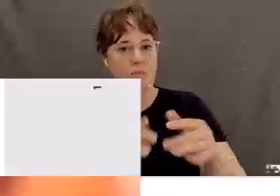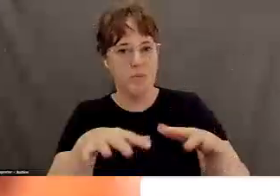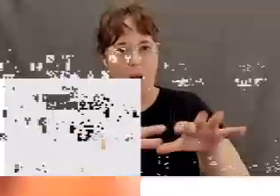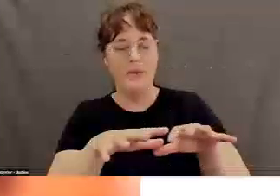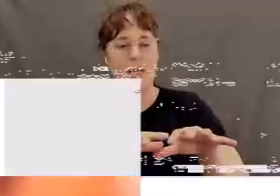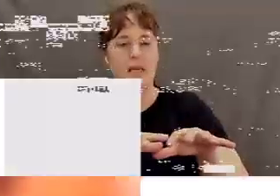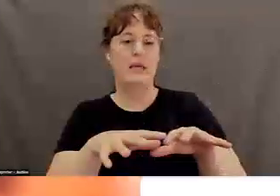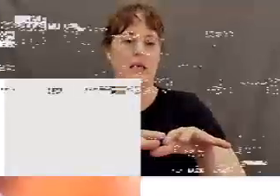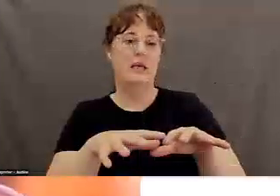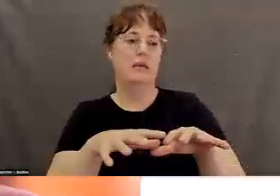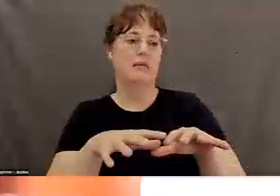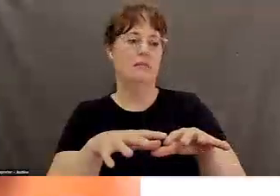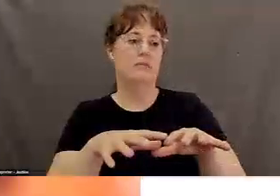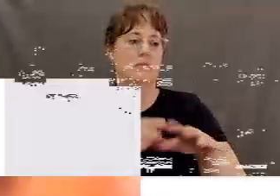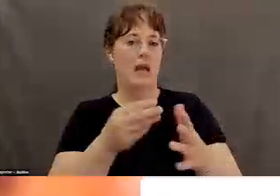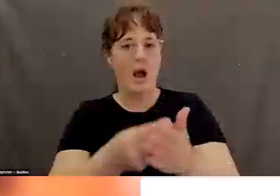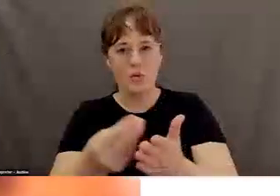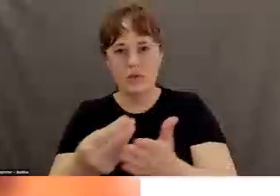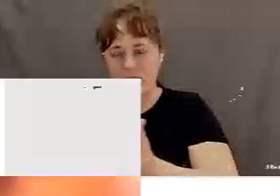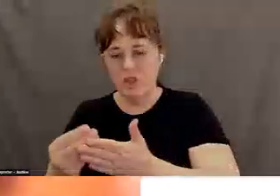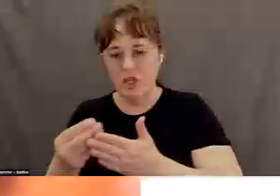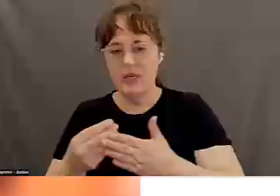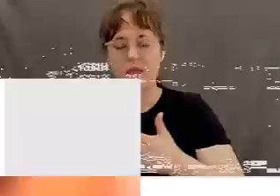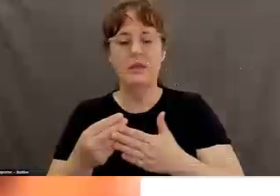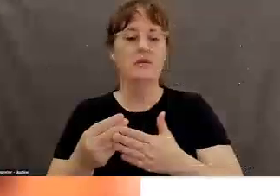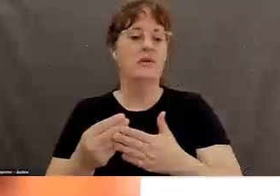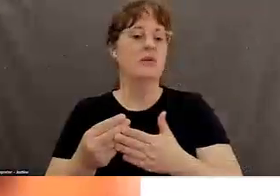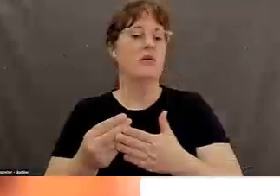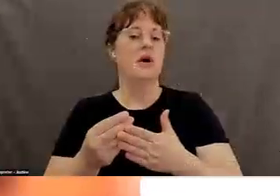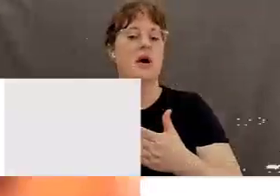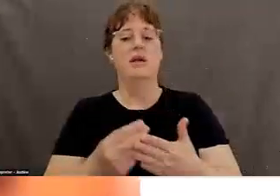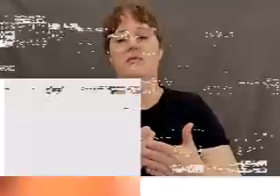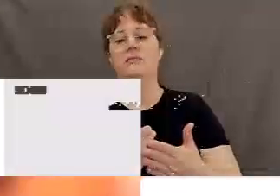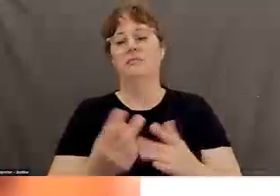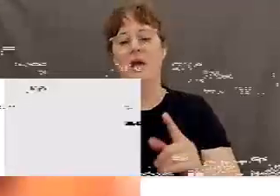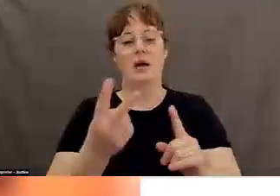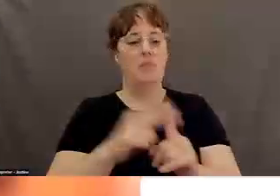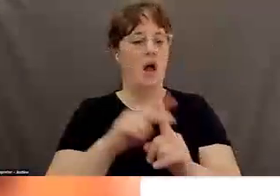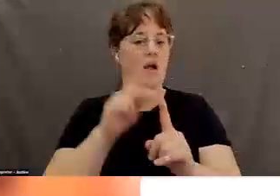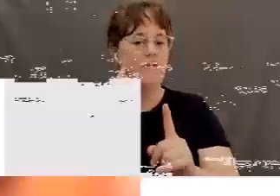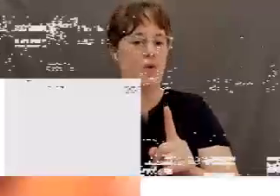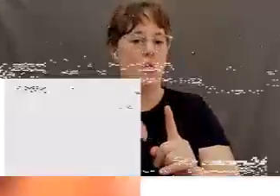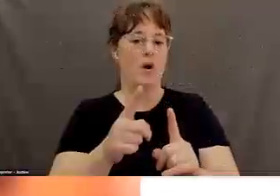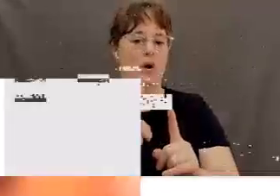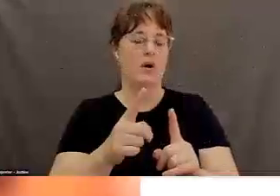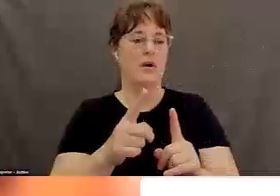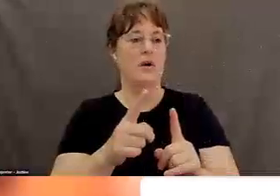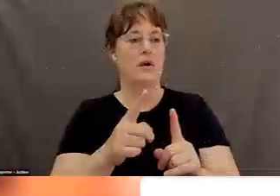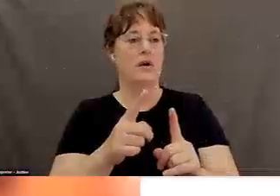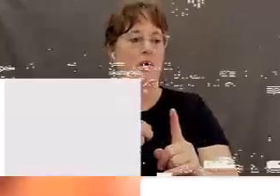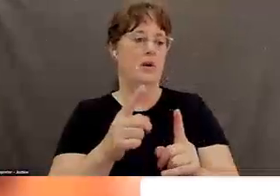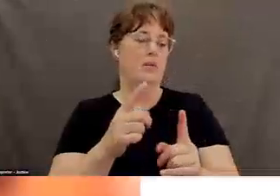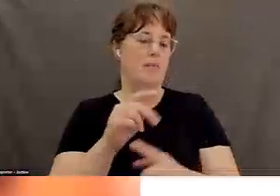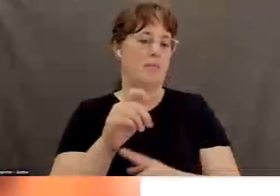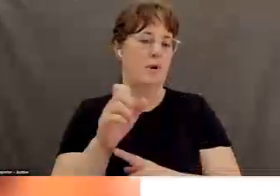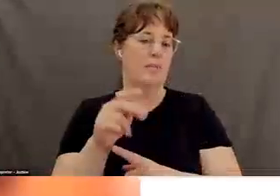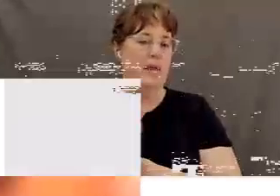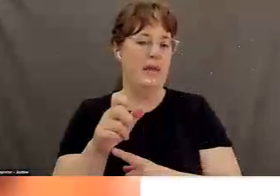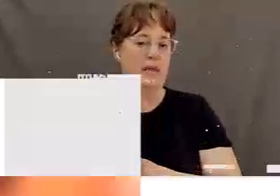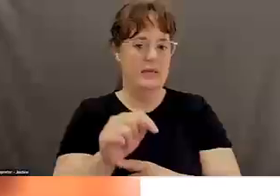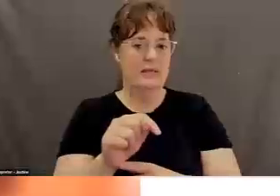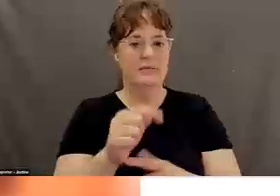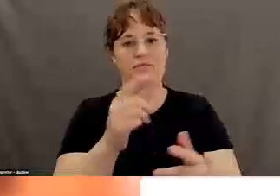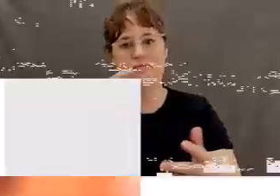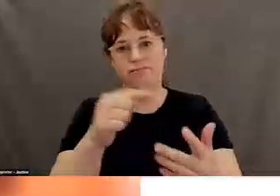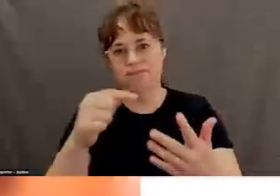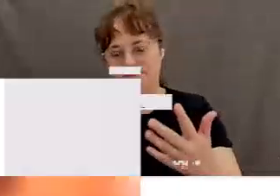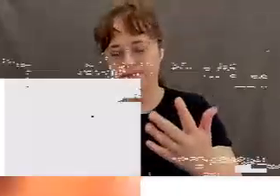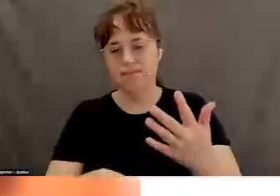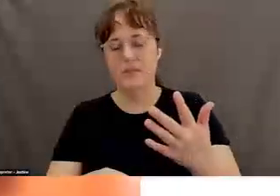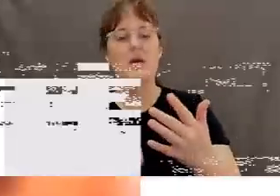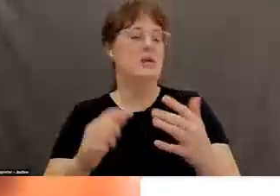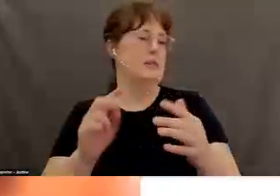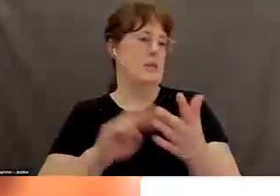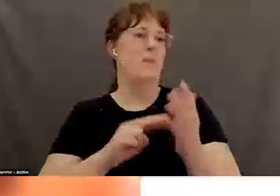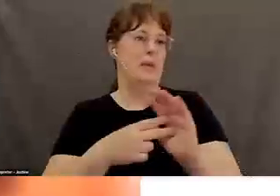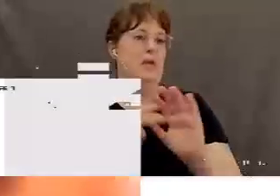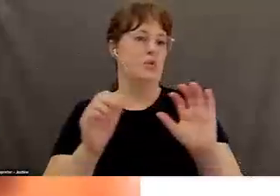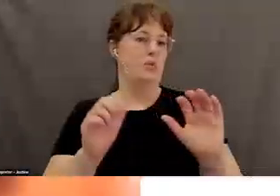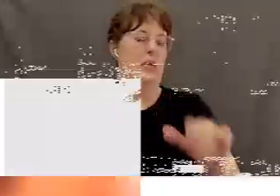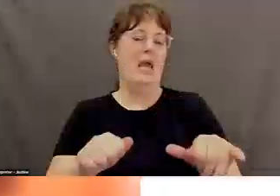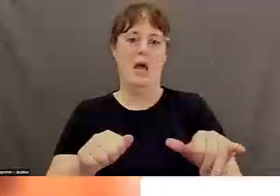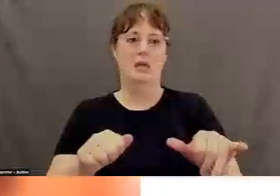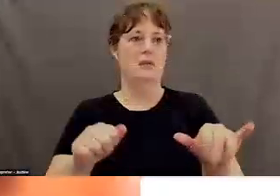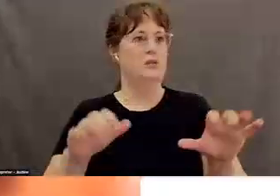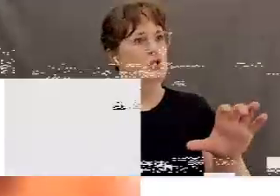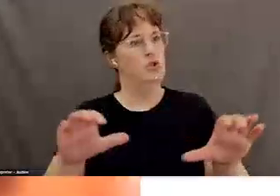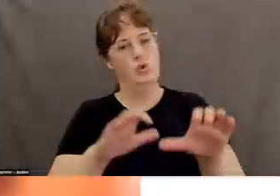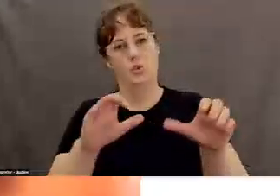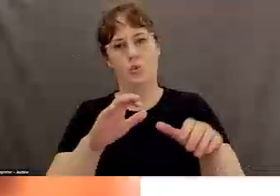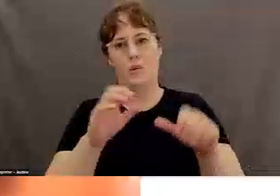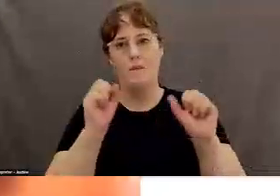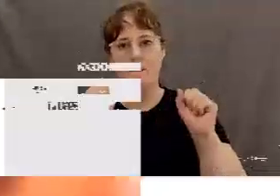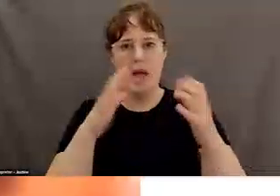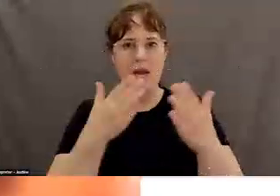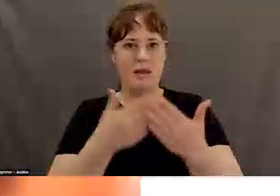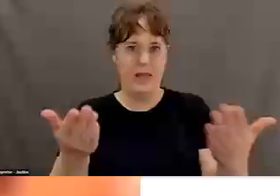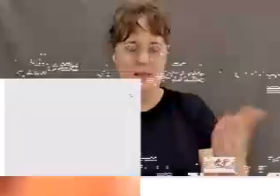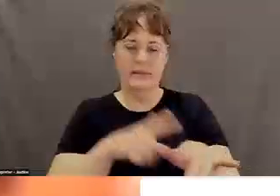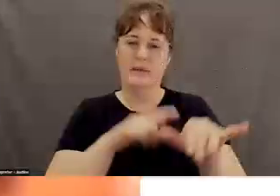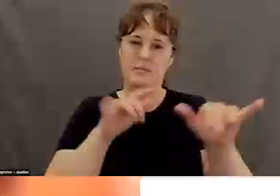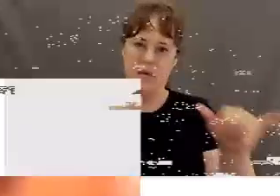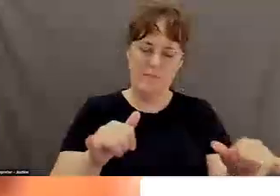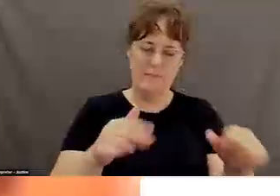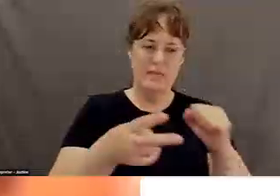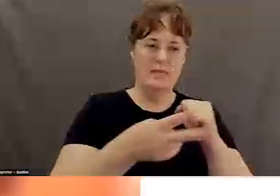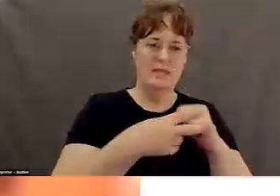Boardroom: alongside of applying for permit approval, so rather than having to do these things sequentially or serially, we'll be able to undertake some of these steps in parallel. That saves time, and when we save time, we save money, so we're very pleased